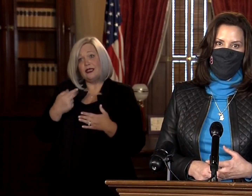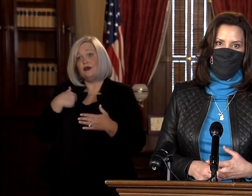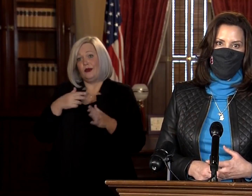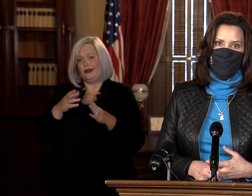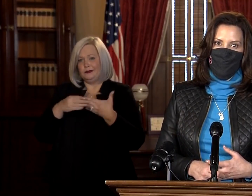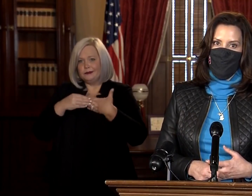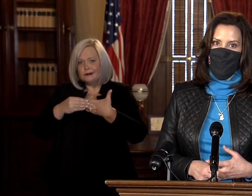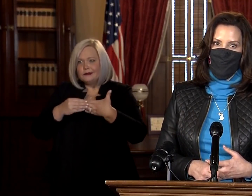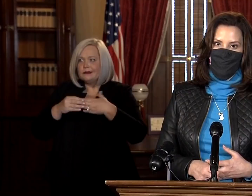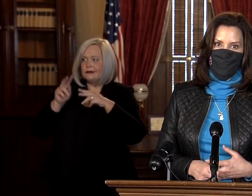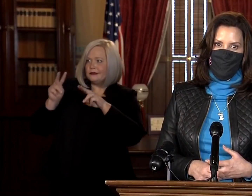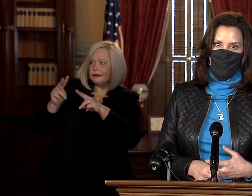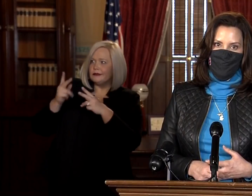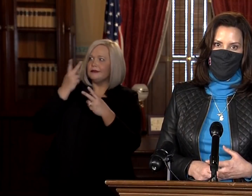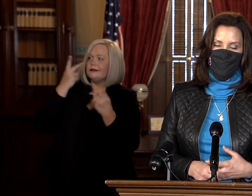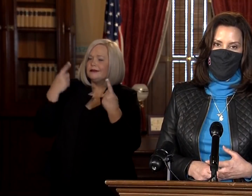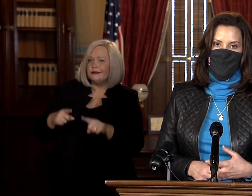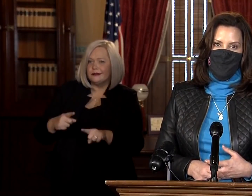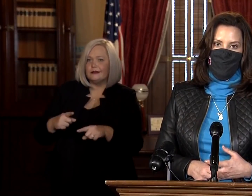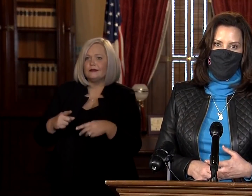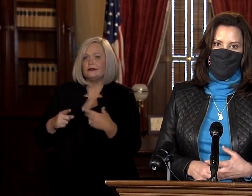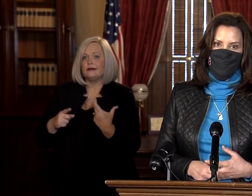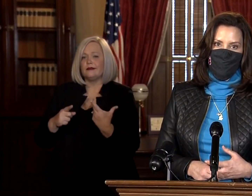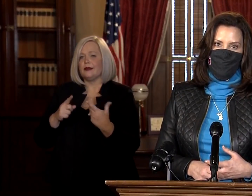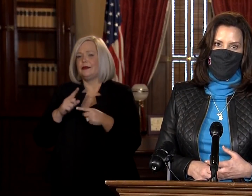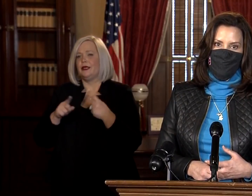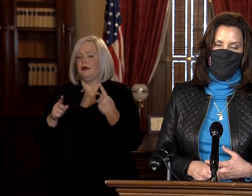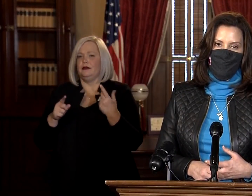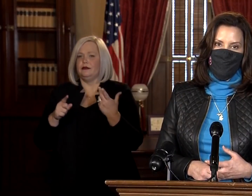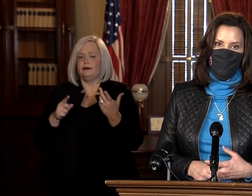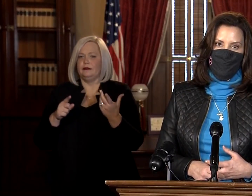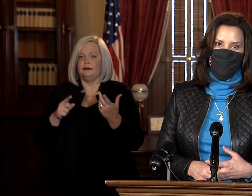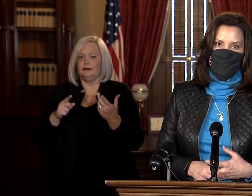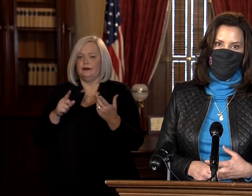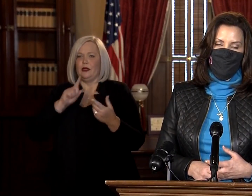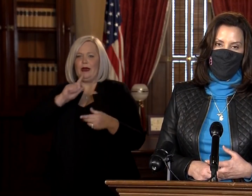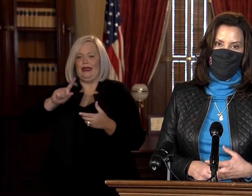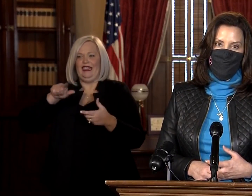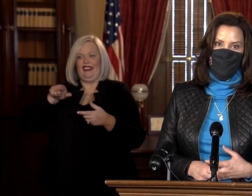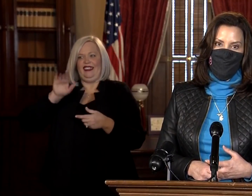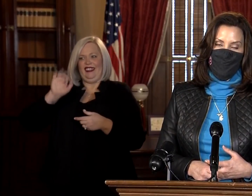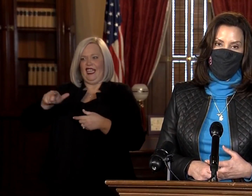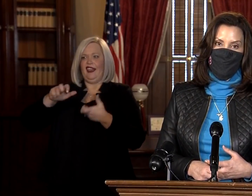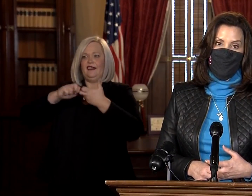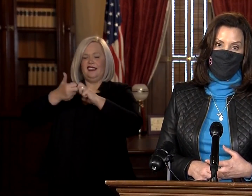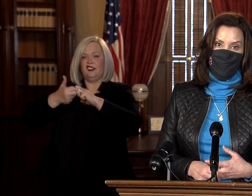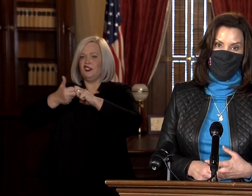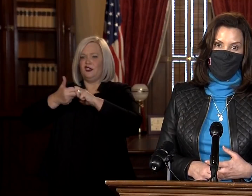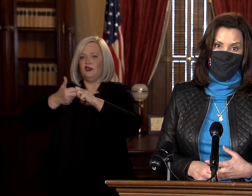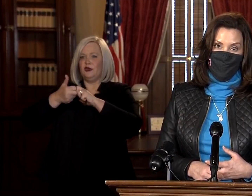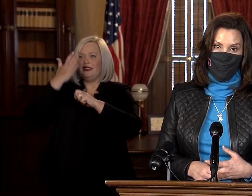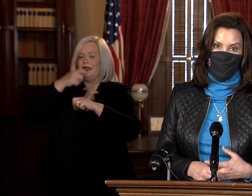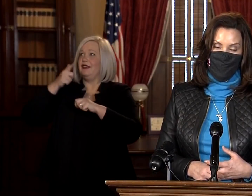good plan. We’re going to continue to be We’re going to continue to be nimble and improve where there nimble and improve where there are opportunities to, but this are opportunities to, but this certainly is an issue that steps